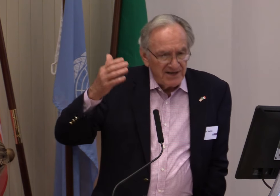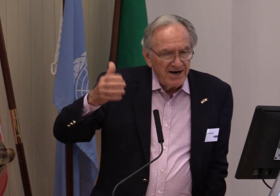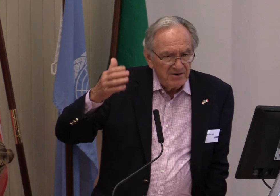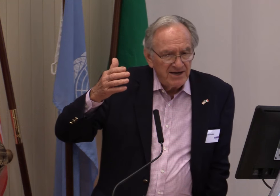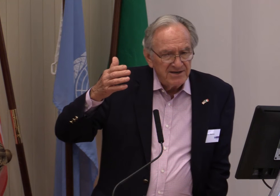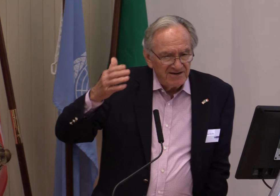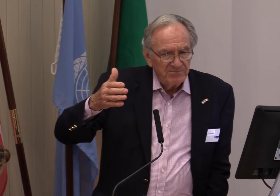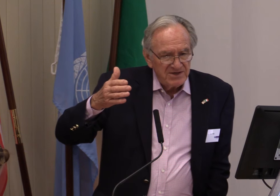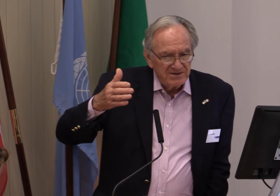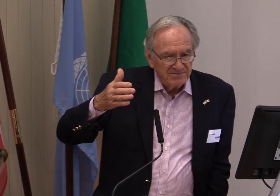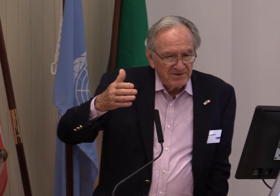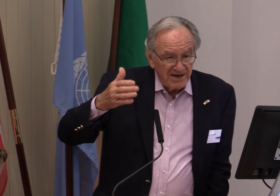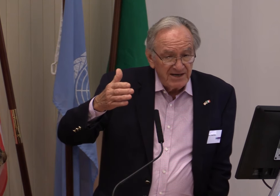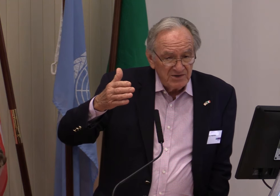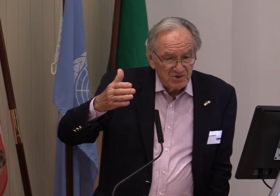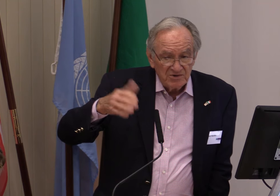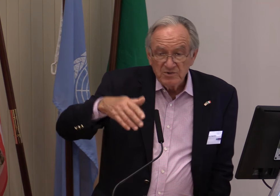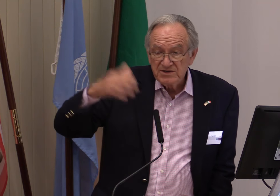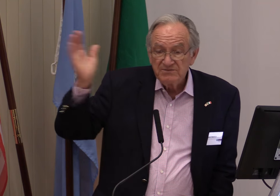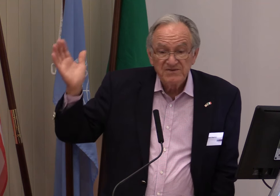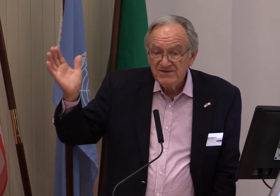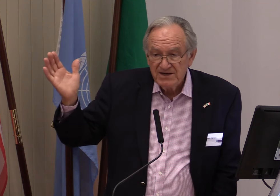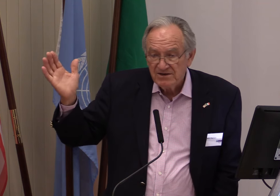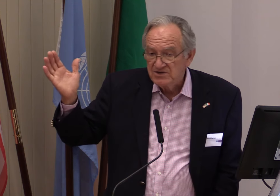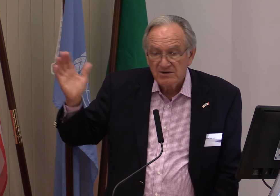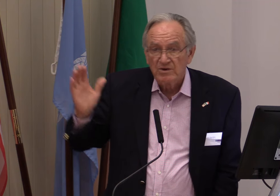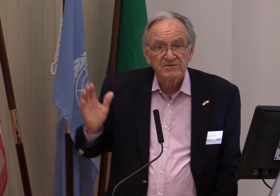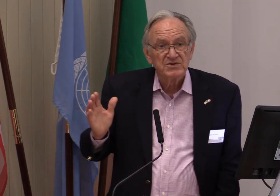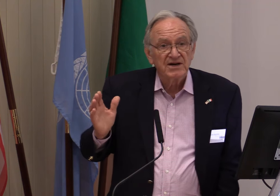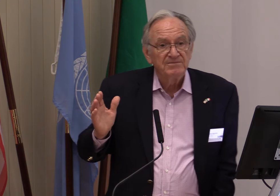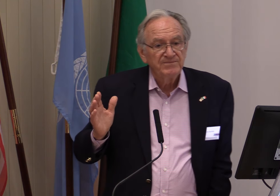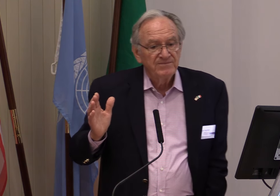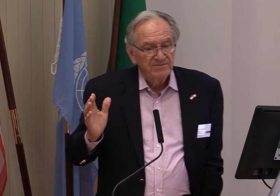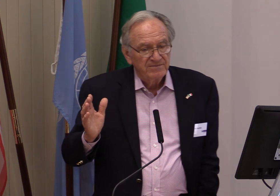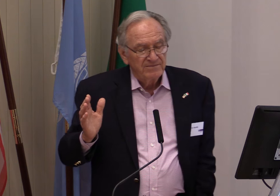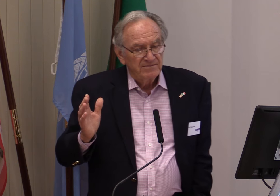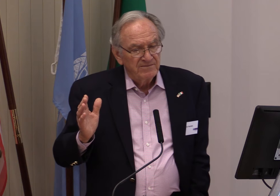they hired a deaf president I King Jordan who was there for 15 years, did a wonderful job.